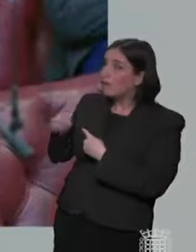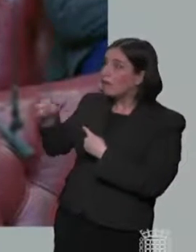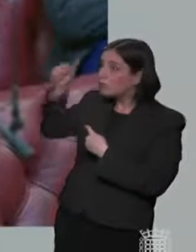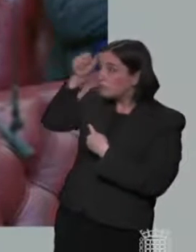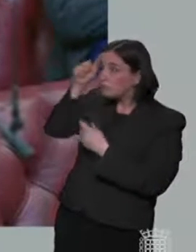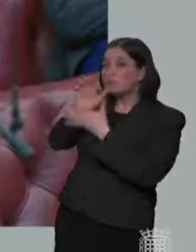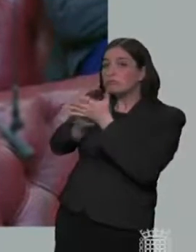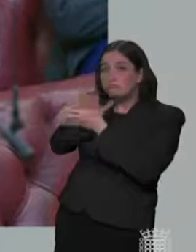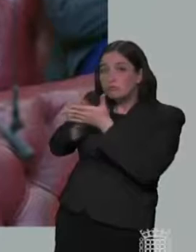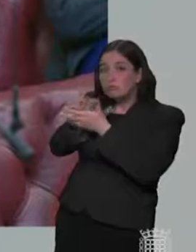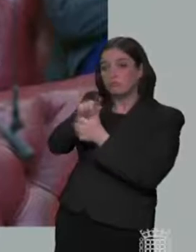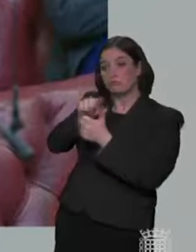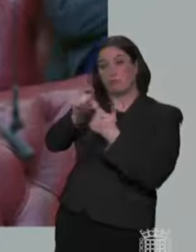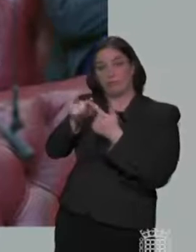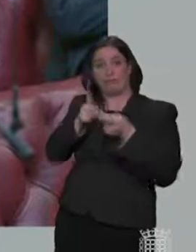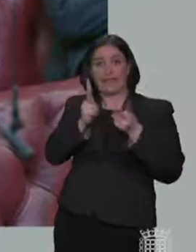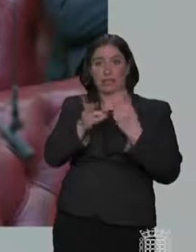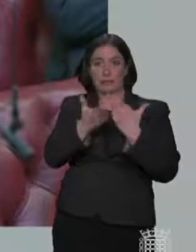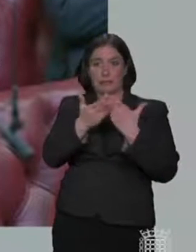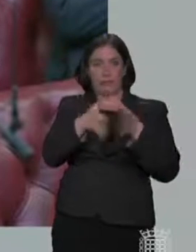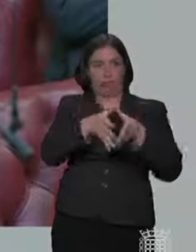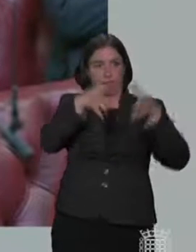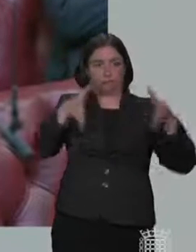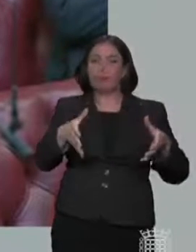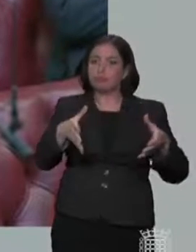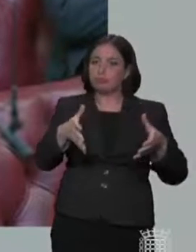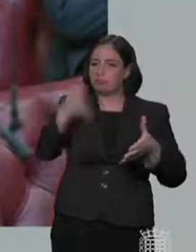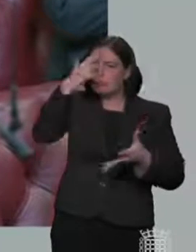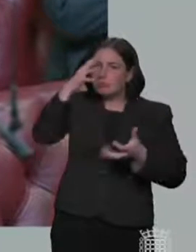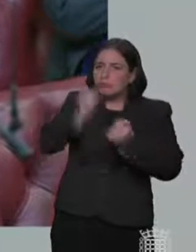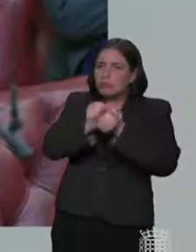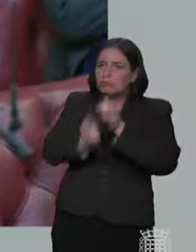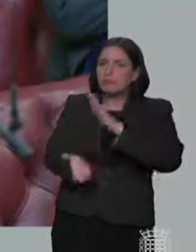interpreters i secured the support of gordon brown as prime minister for pilots known as isine